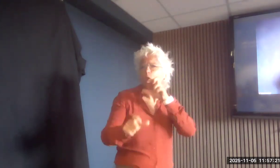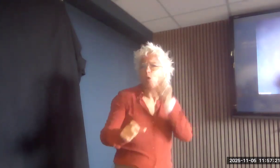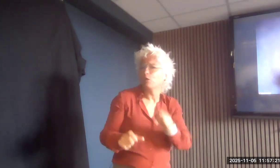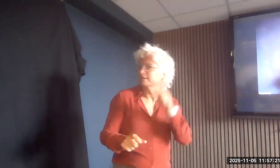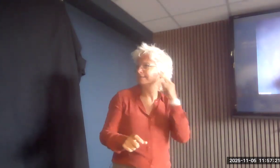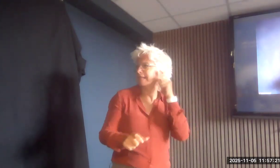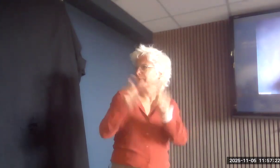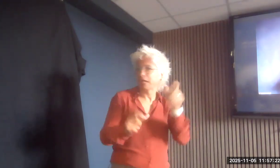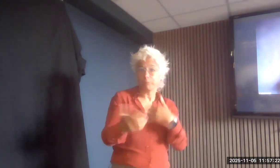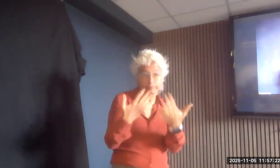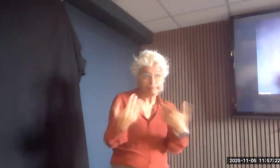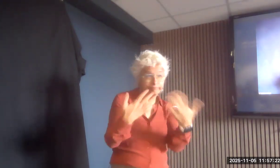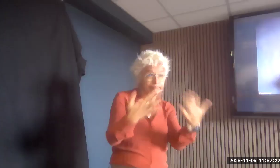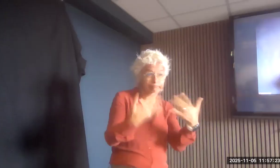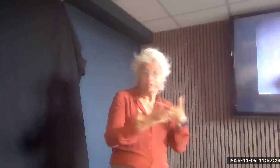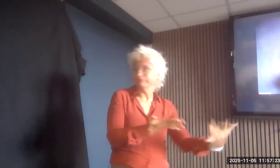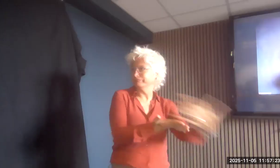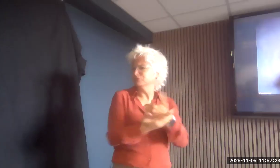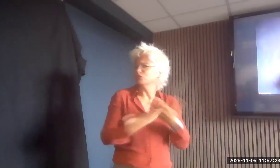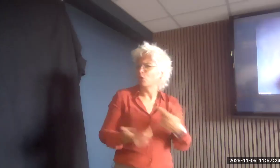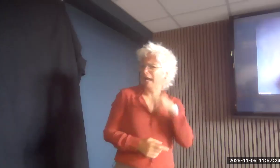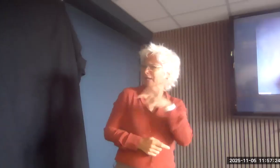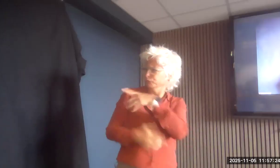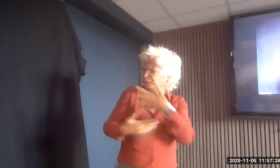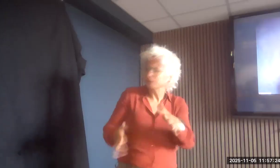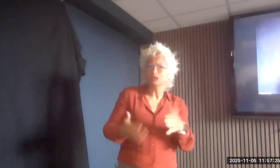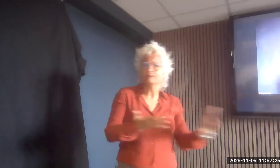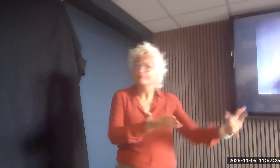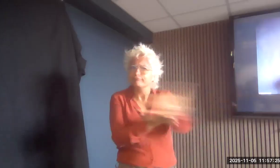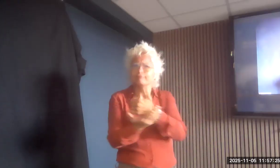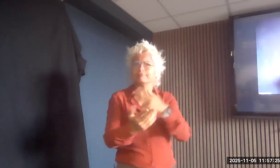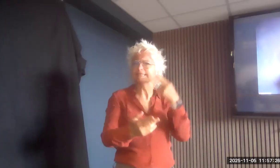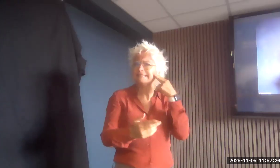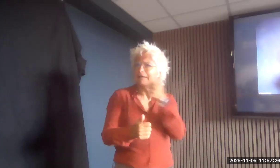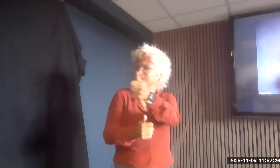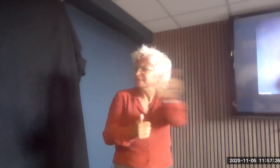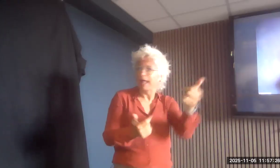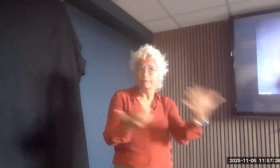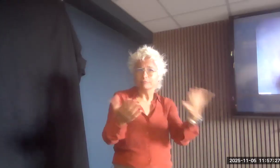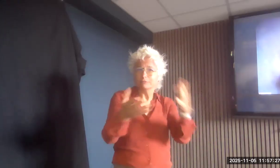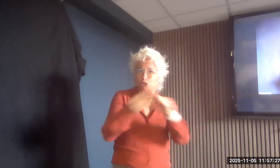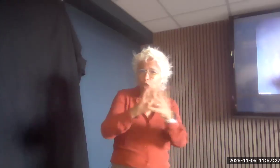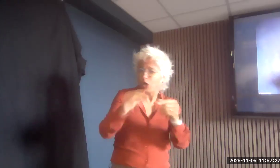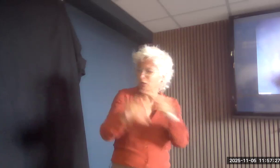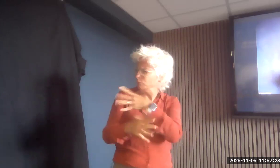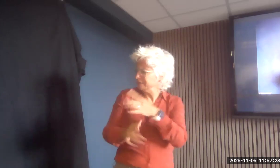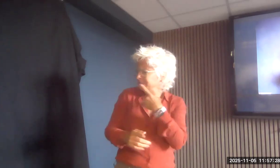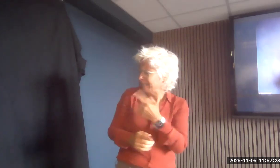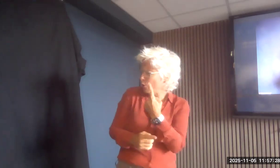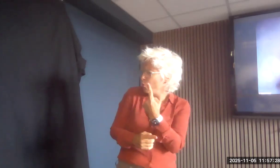but we have interviewed older Deaf people who maybe have access to those linguistic resources that have